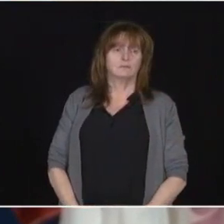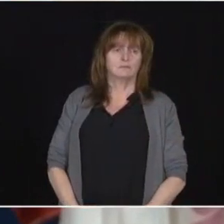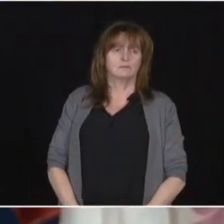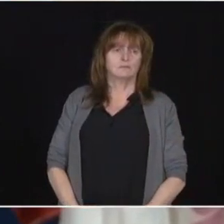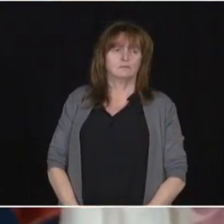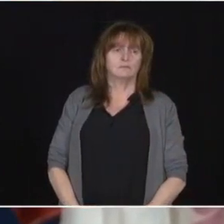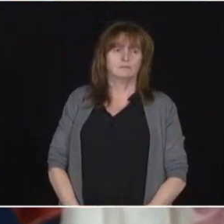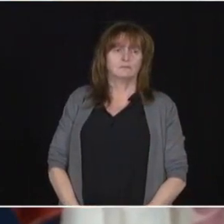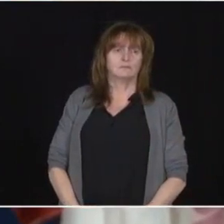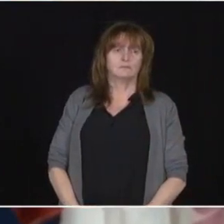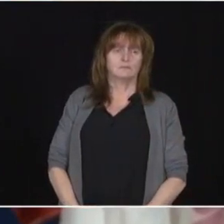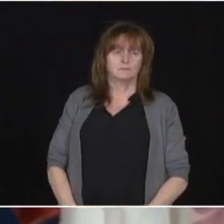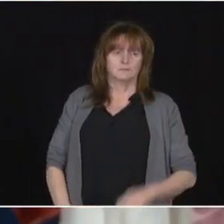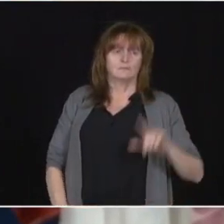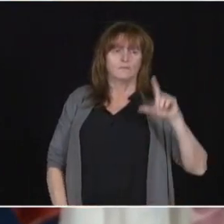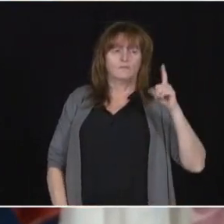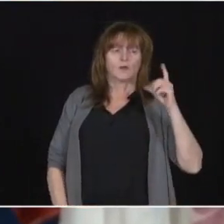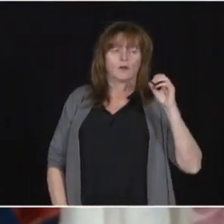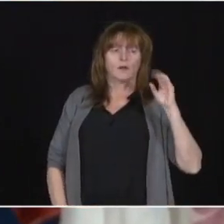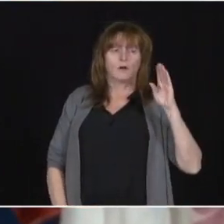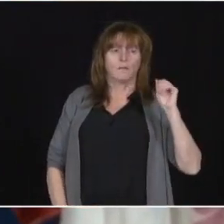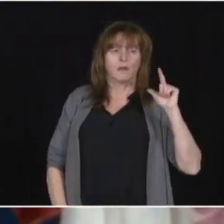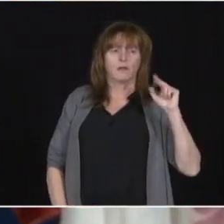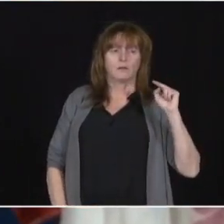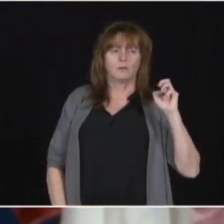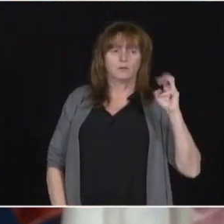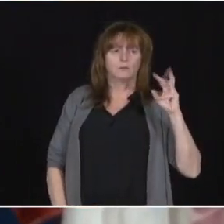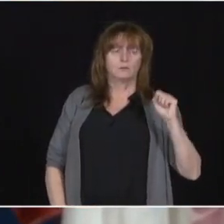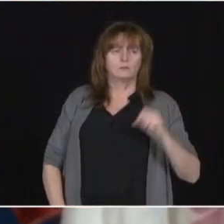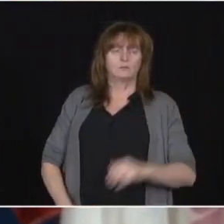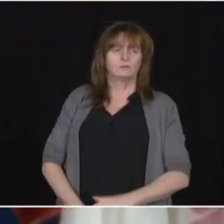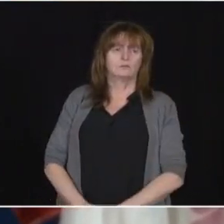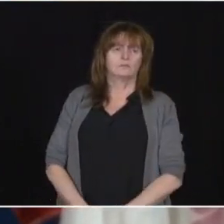Hi there. Good afternoon.